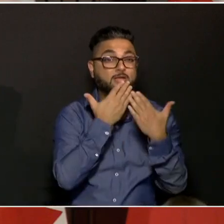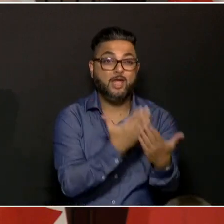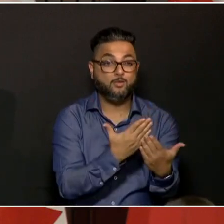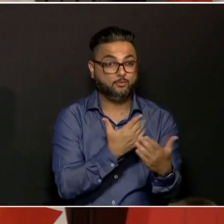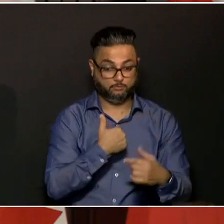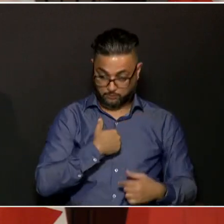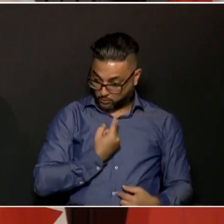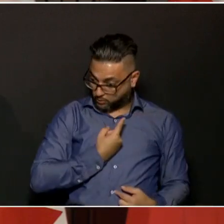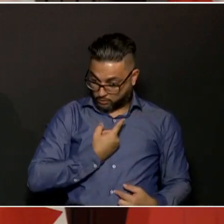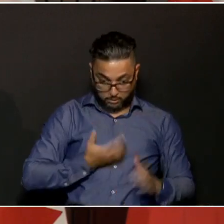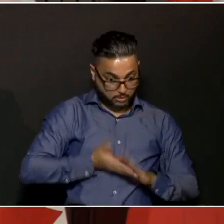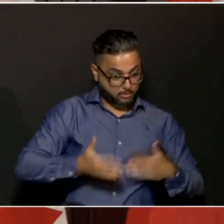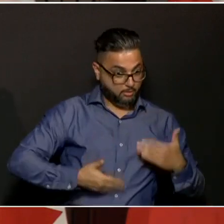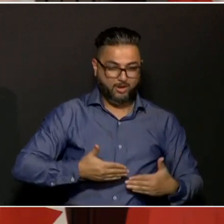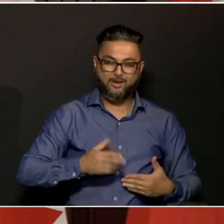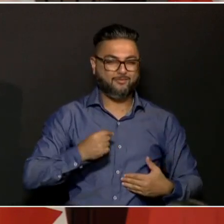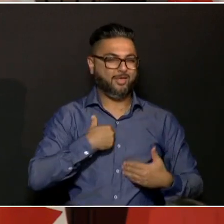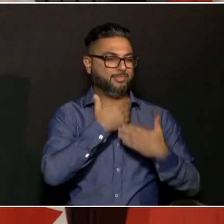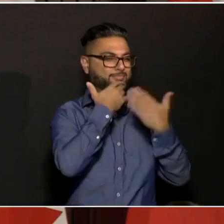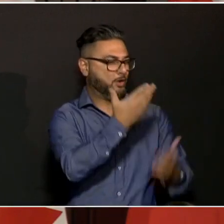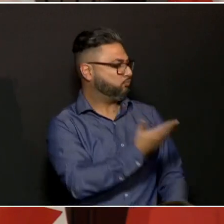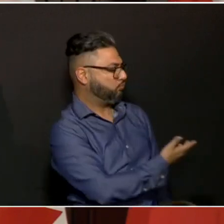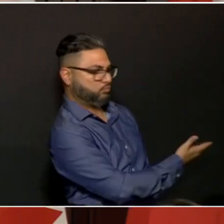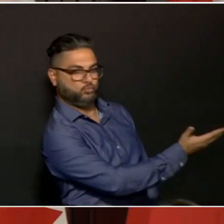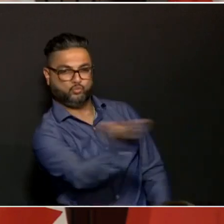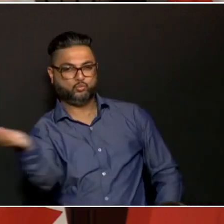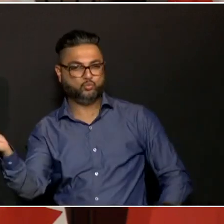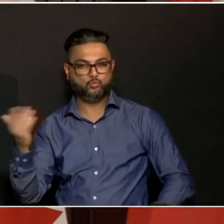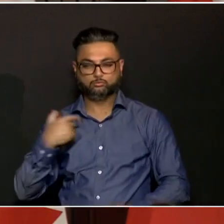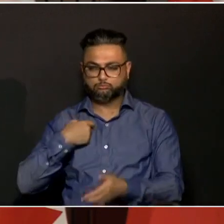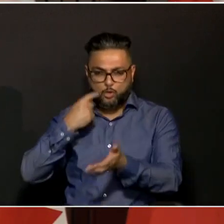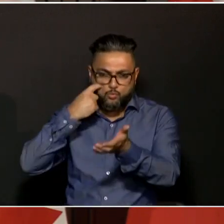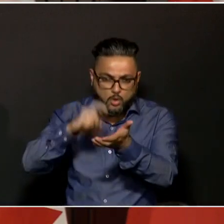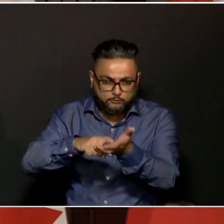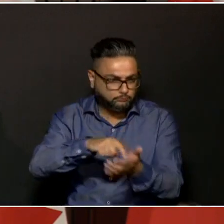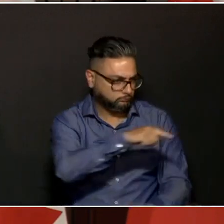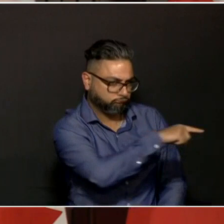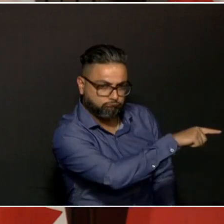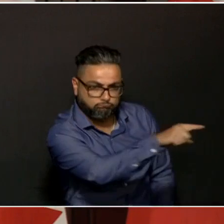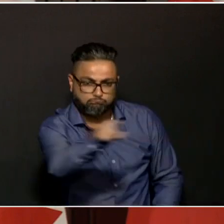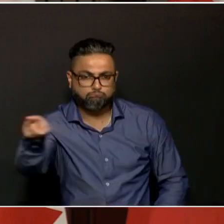Everyone is pulling in the same direction and I could not have done this myself and the Minister